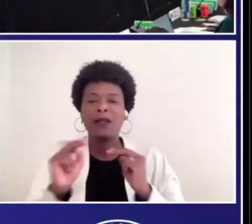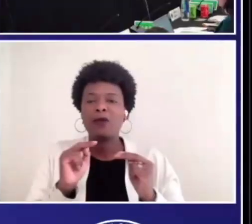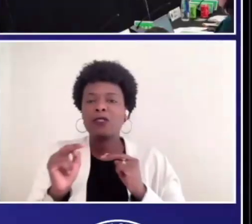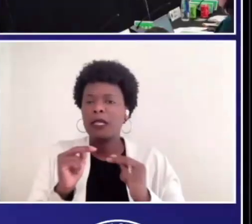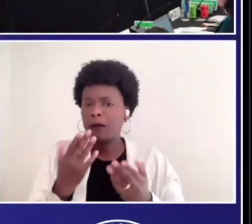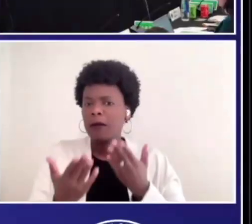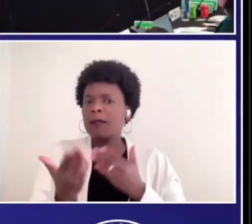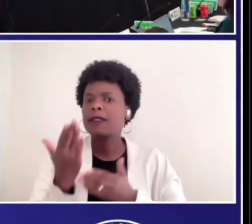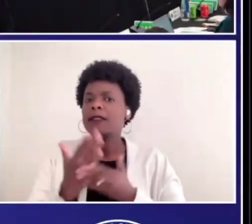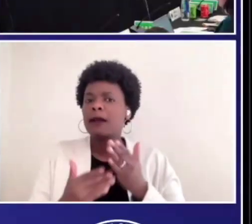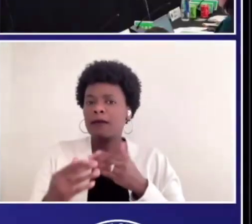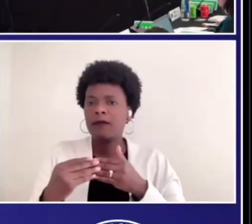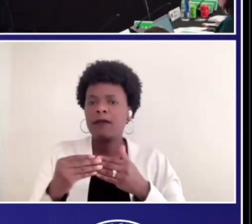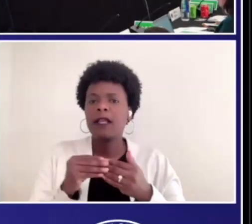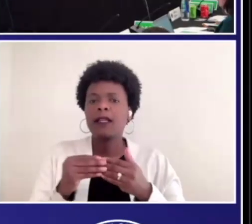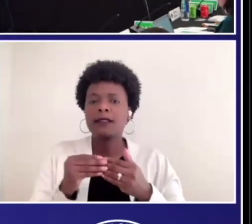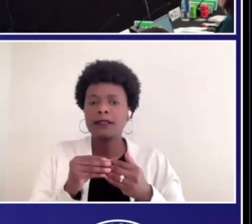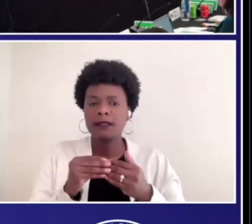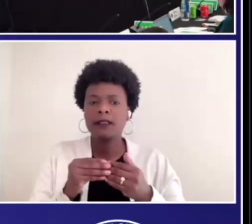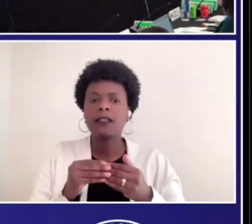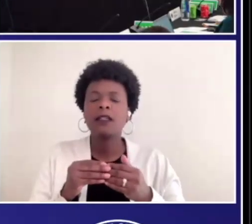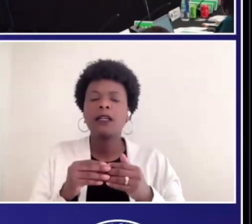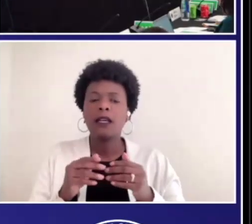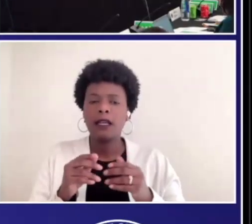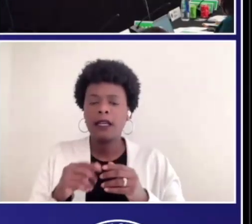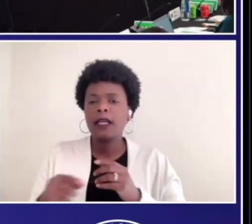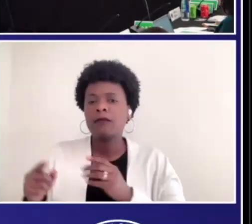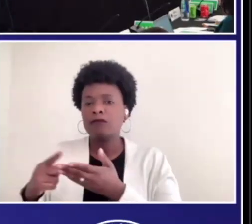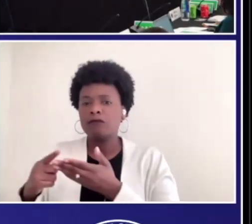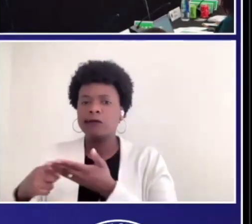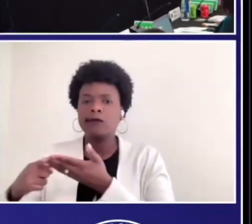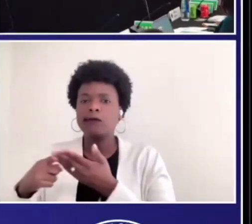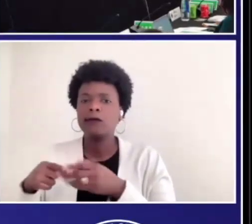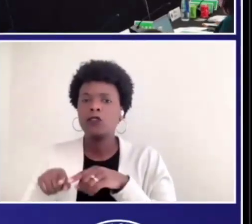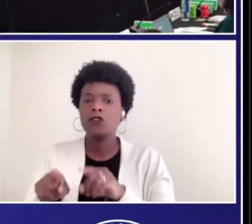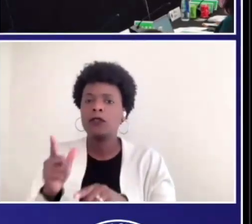flexibility in taking that back over lunch and maybe making some adjustments.